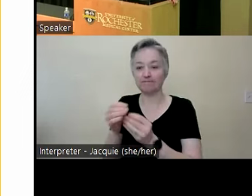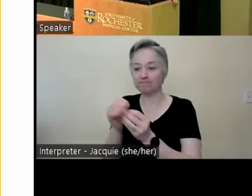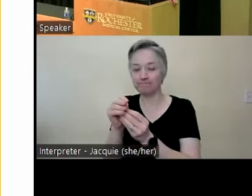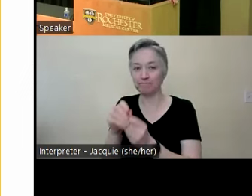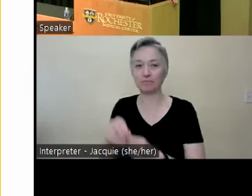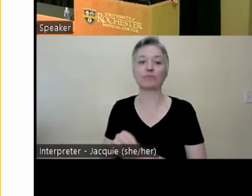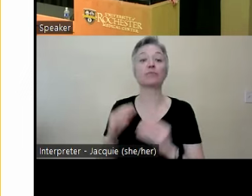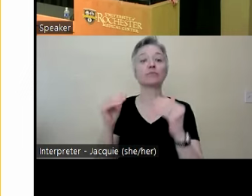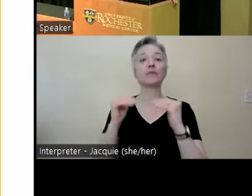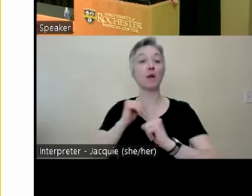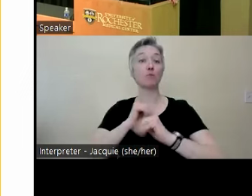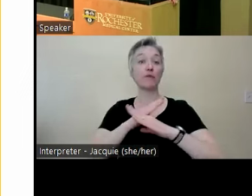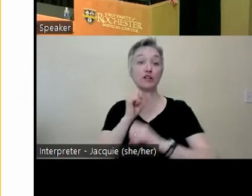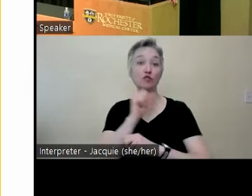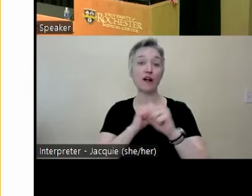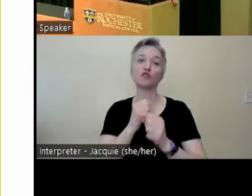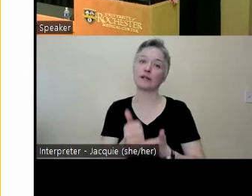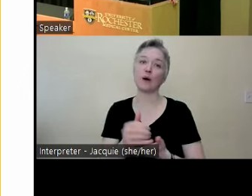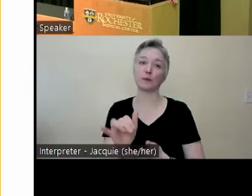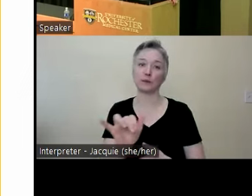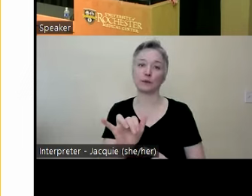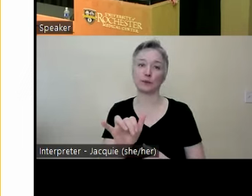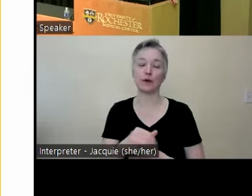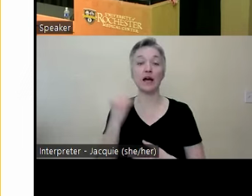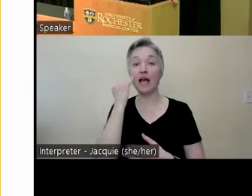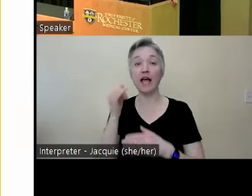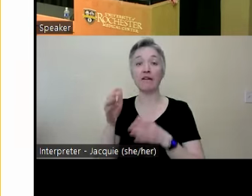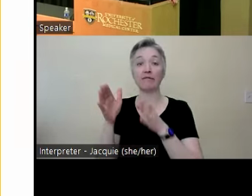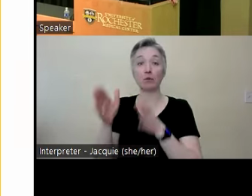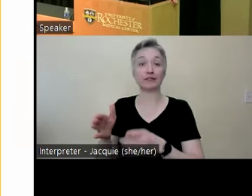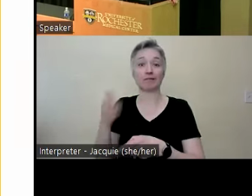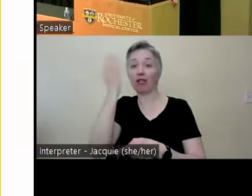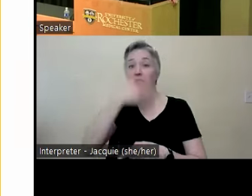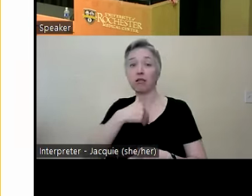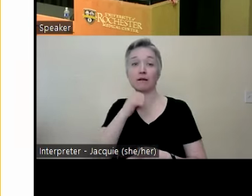is really helpful so if someone's not noticing pain or they're not noticing ing danger in the